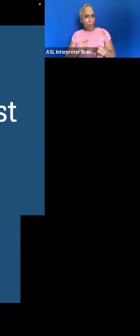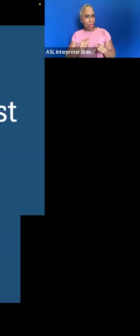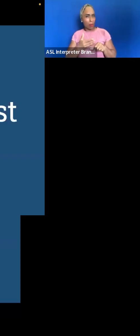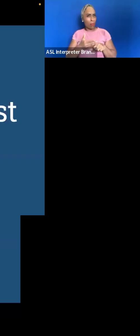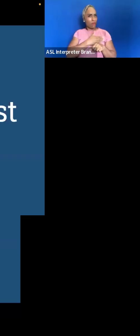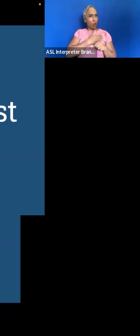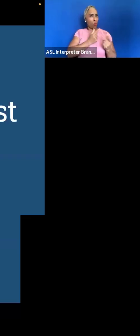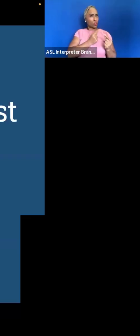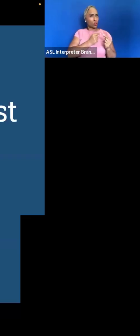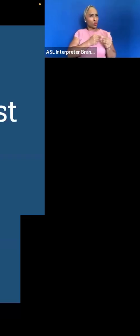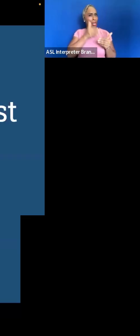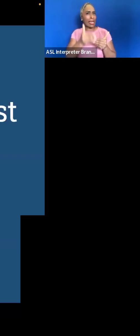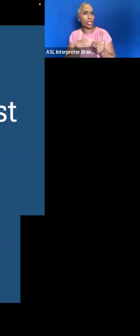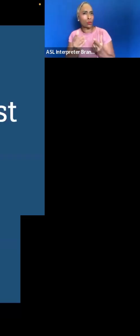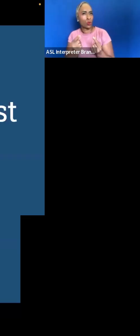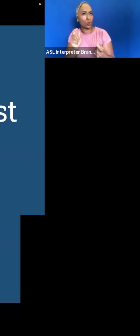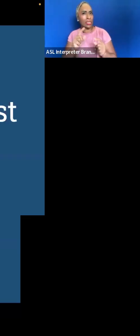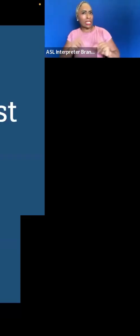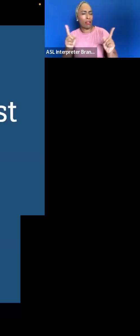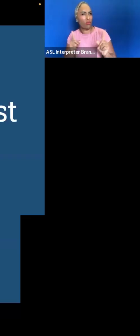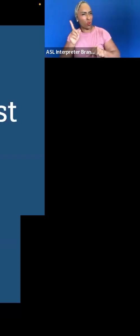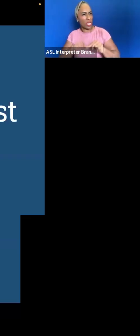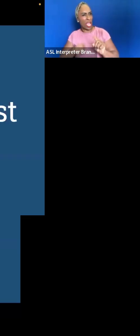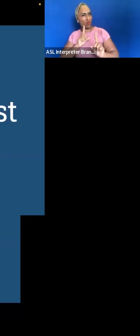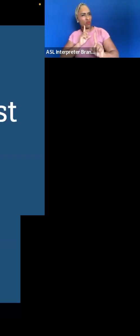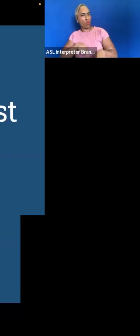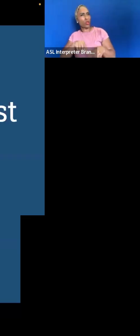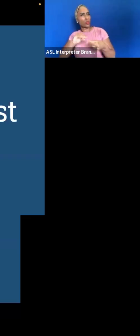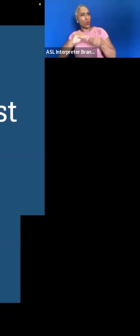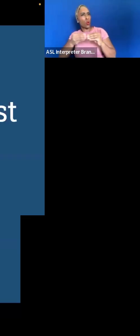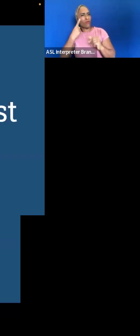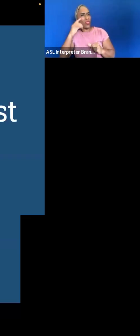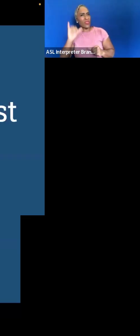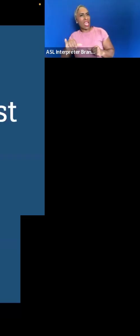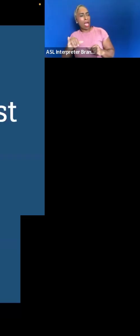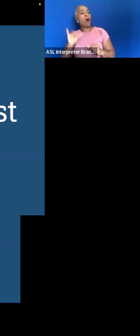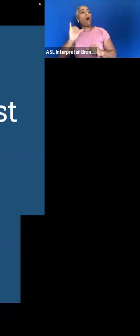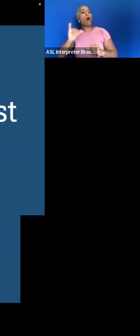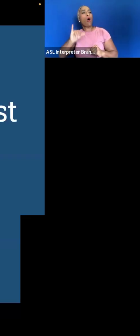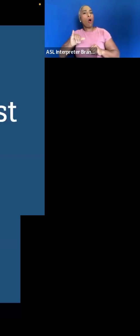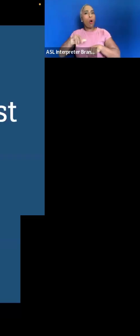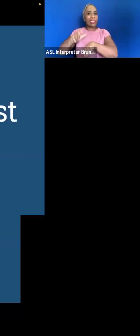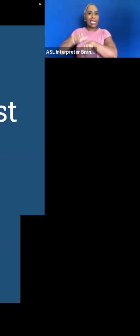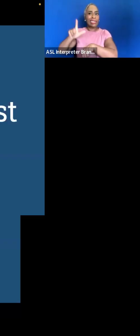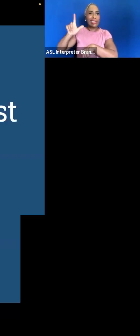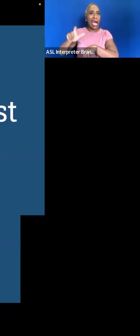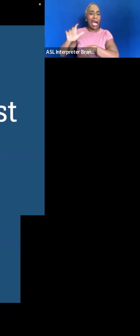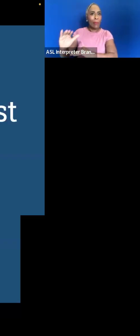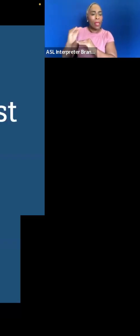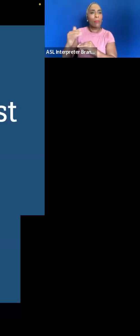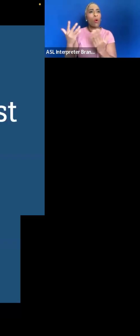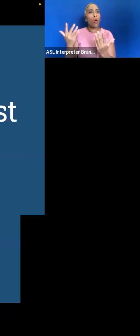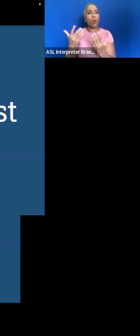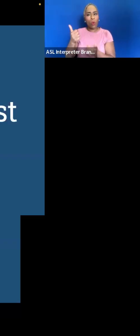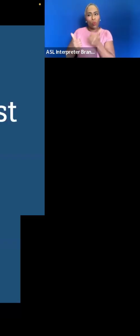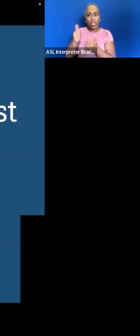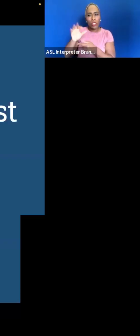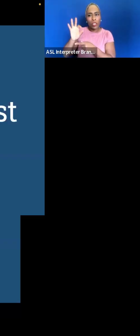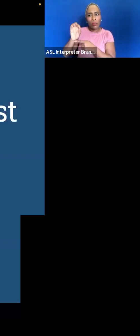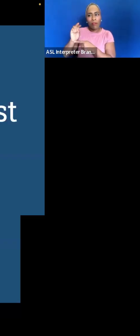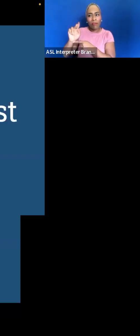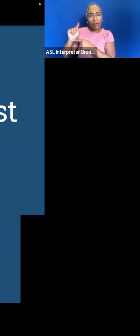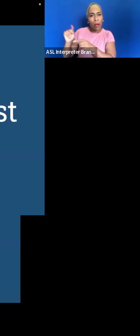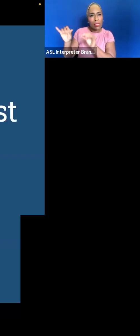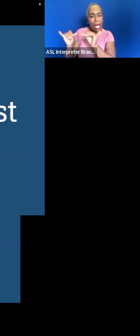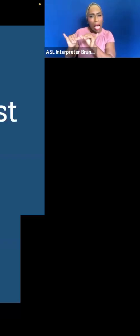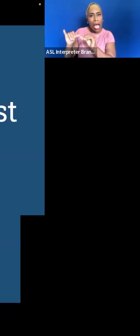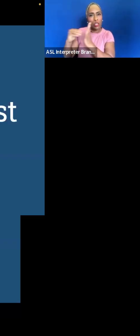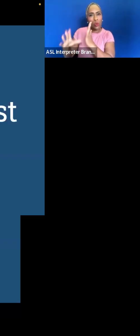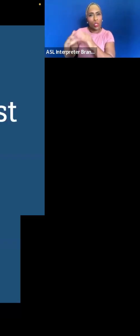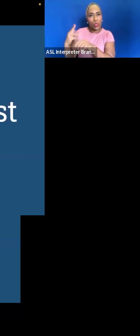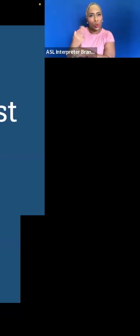Why can't we not report a score on that because we didn't, it was a timed test or what was going on or what font size was the student using to access this or what medium, what is this a technology?